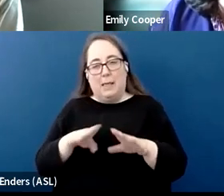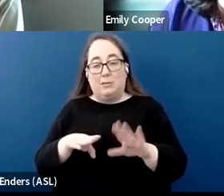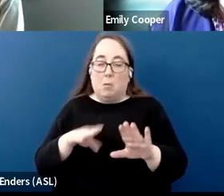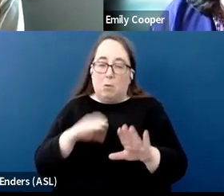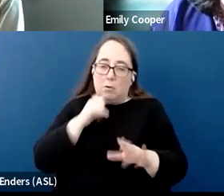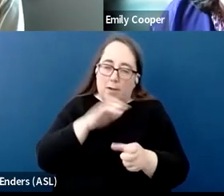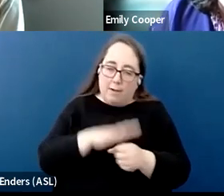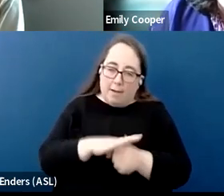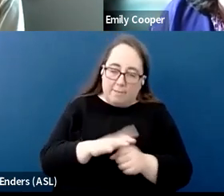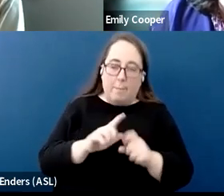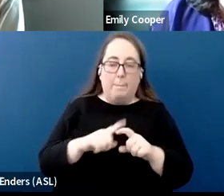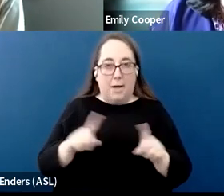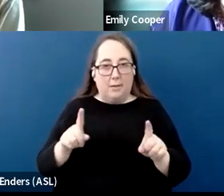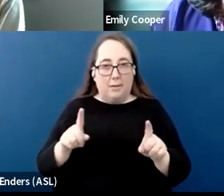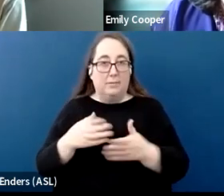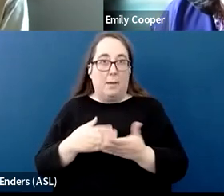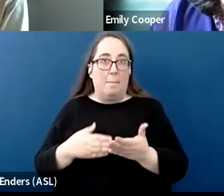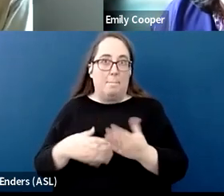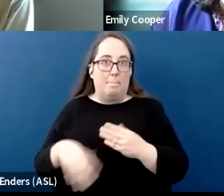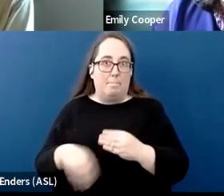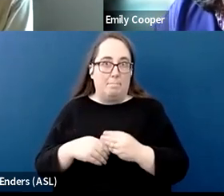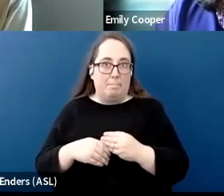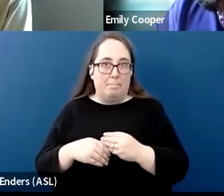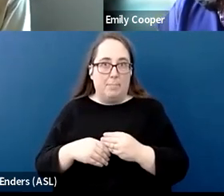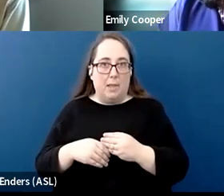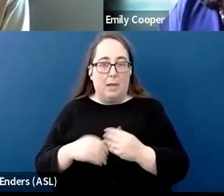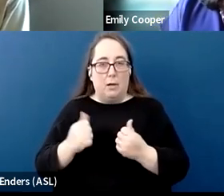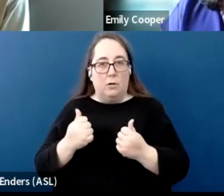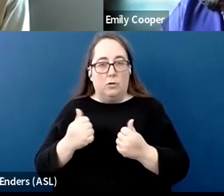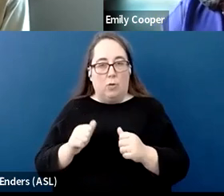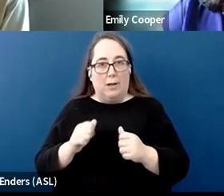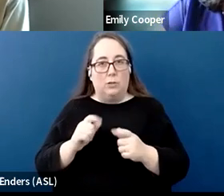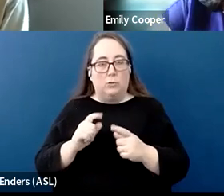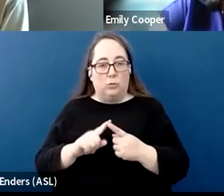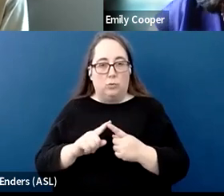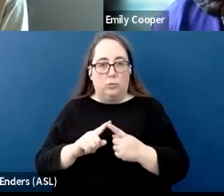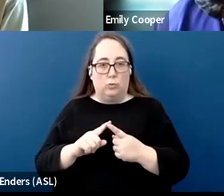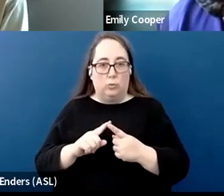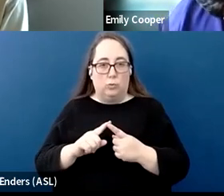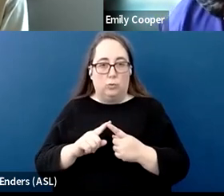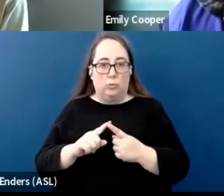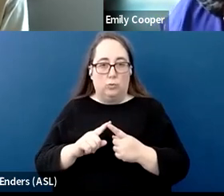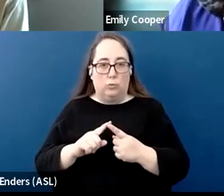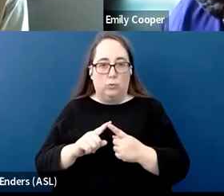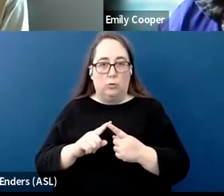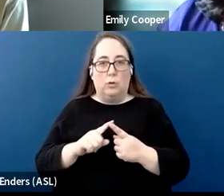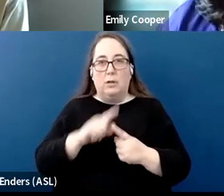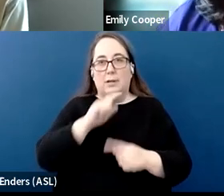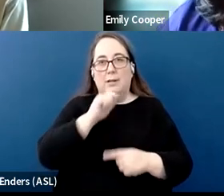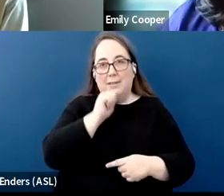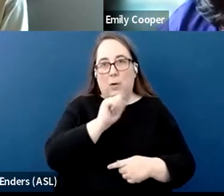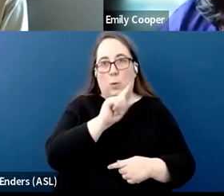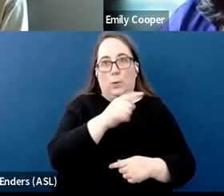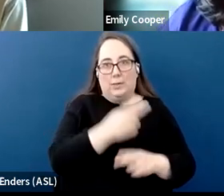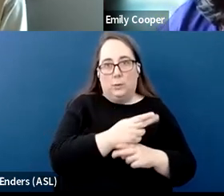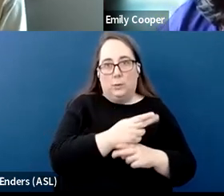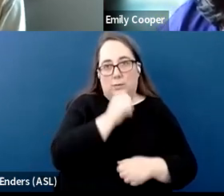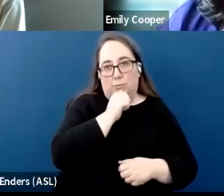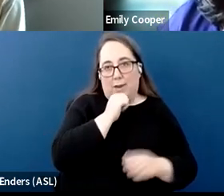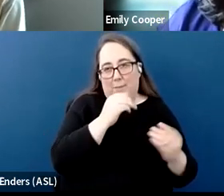getting housing vouchers are absolutely essential to move folks from facility settings to the community.